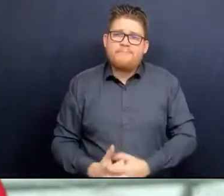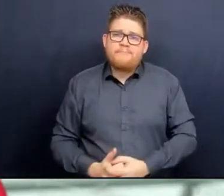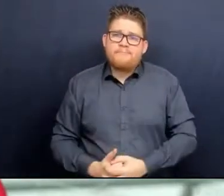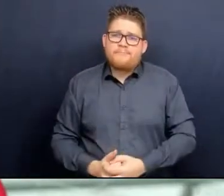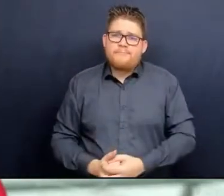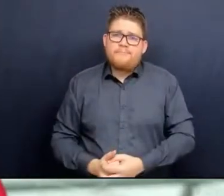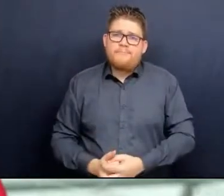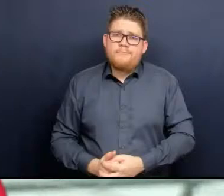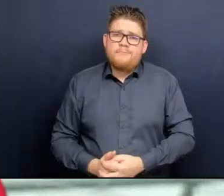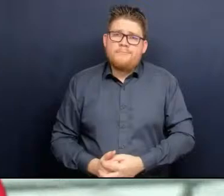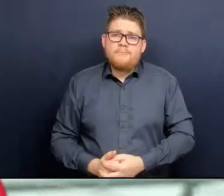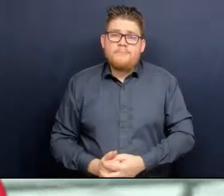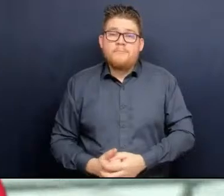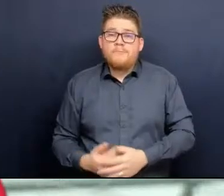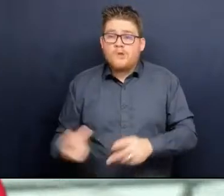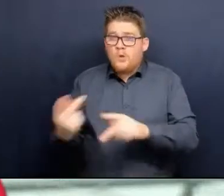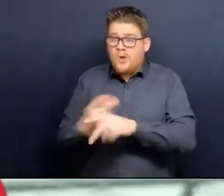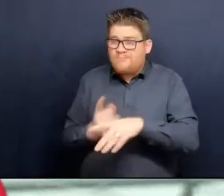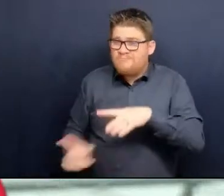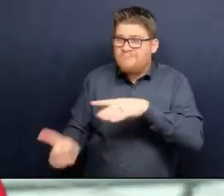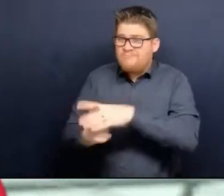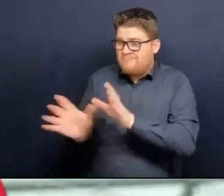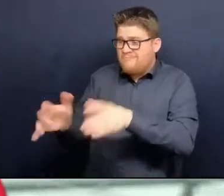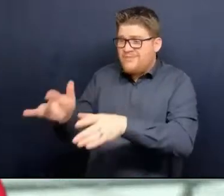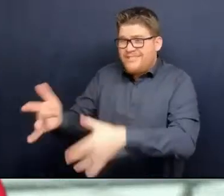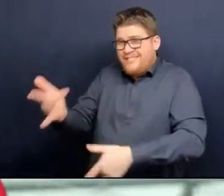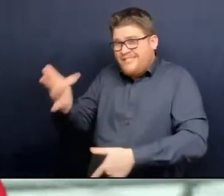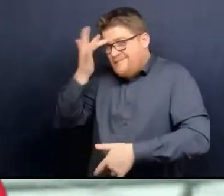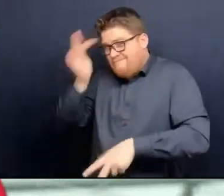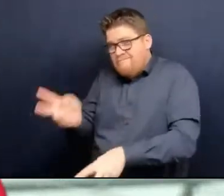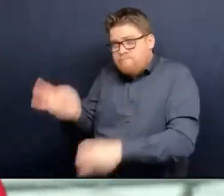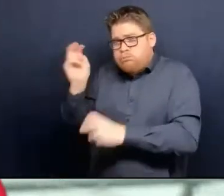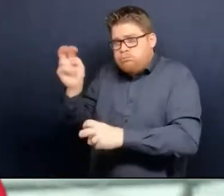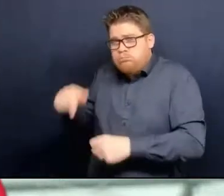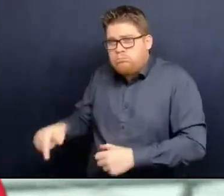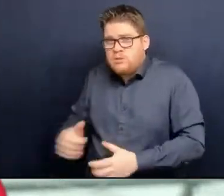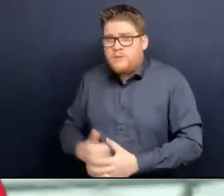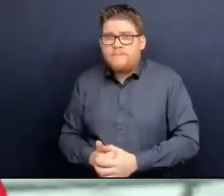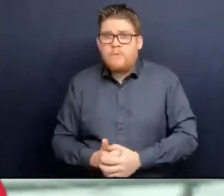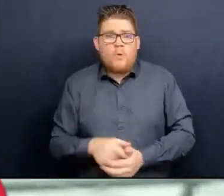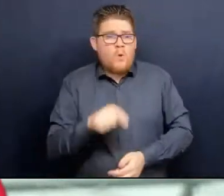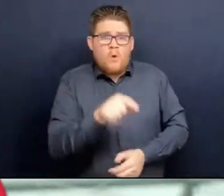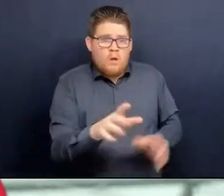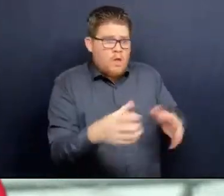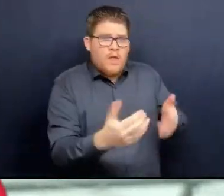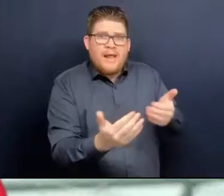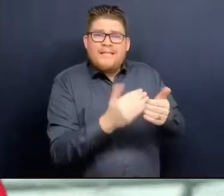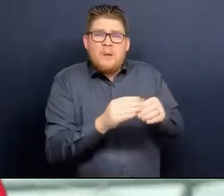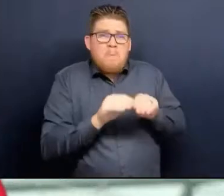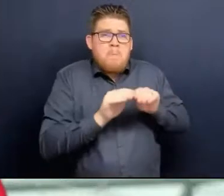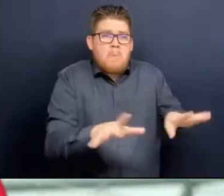see in the future. Some of them would be more severe illness. Some of them will be more